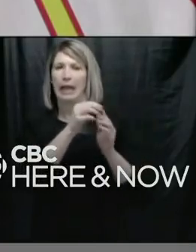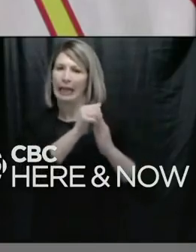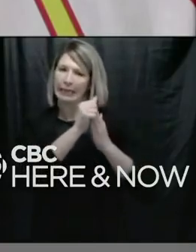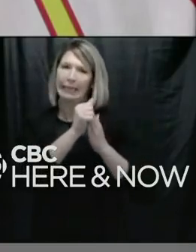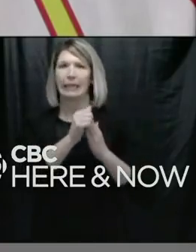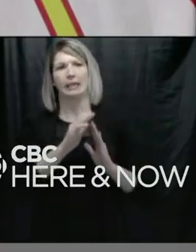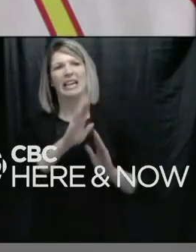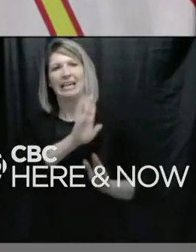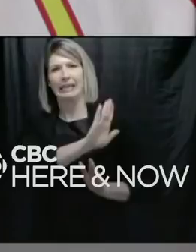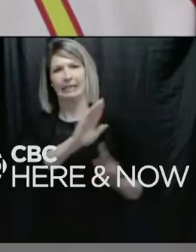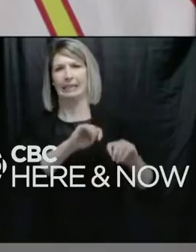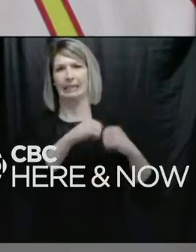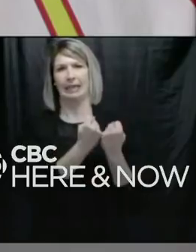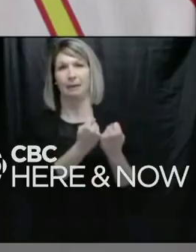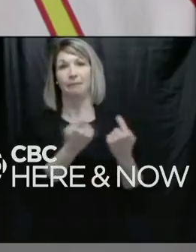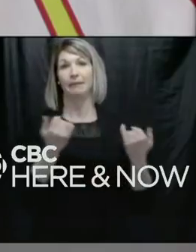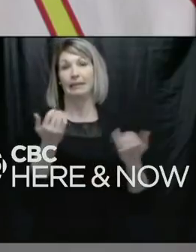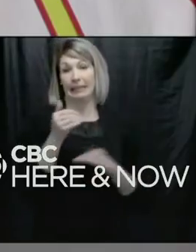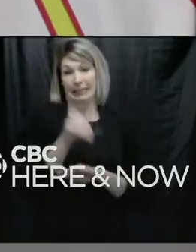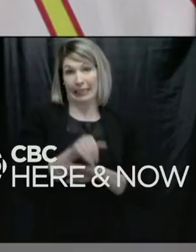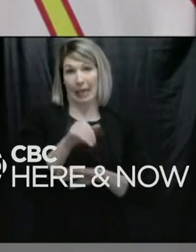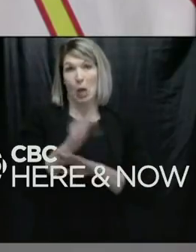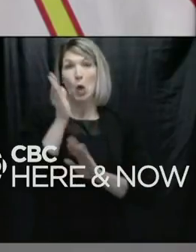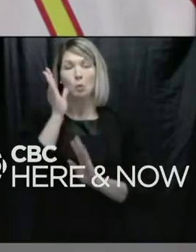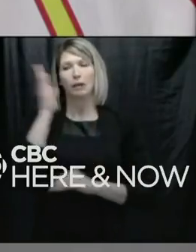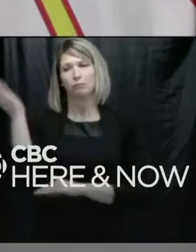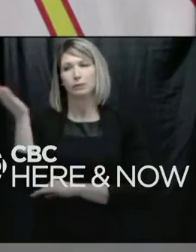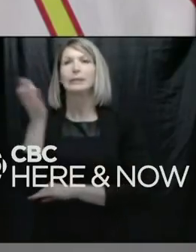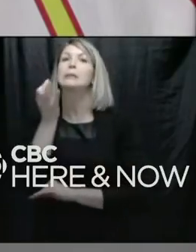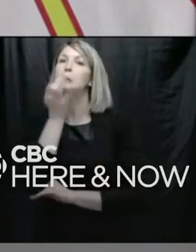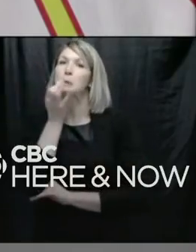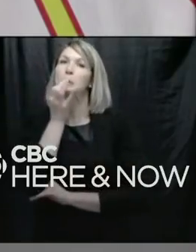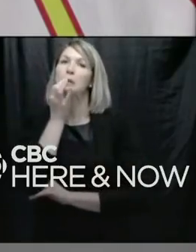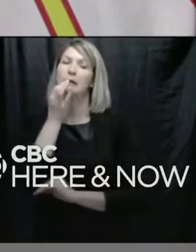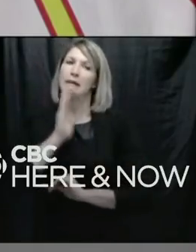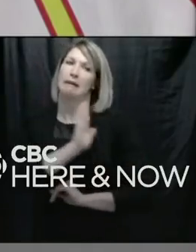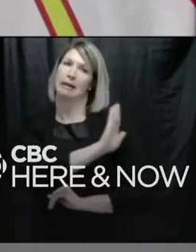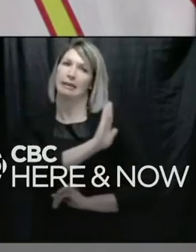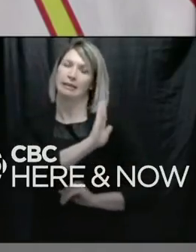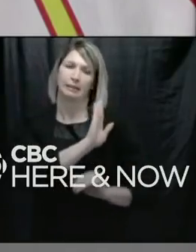DR. RAM AN'S TEAM AND HE IS HERE THIS EVENING TO PRESENT THIS